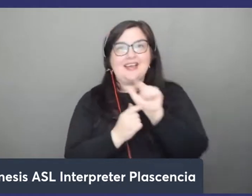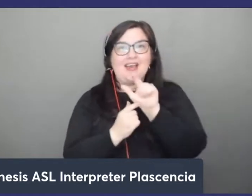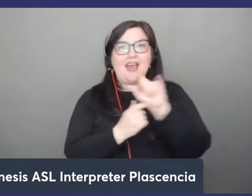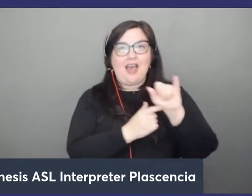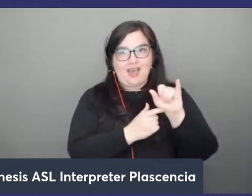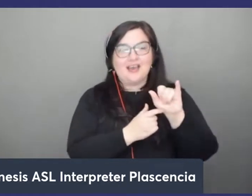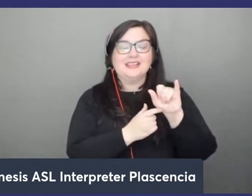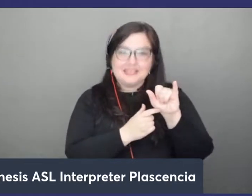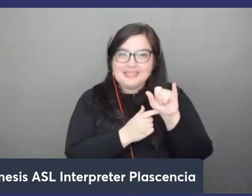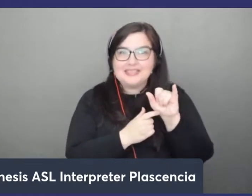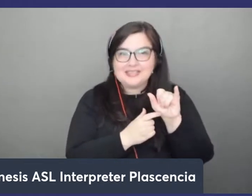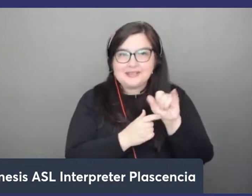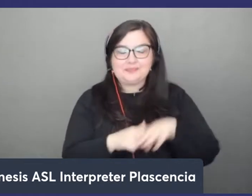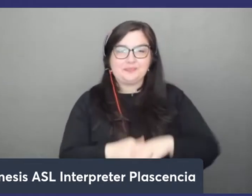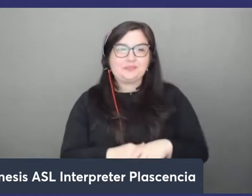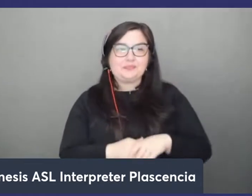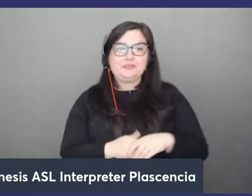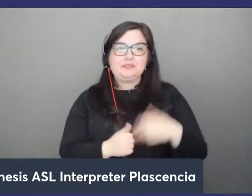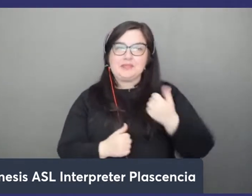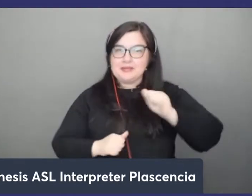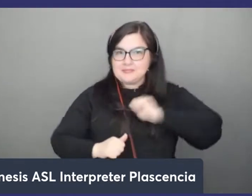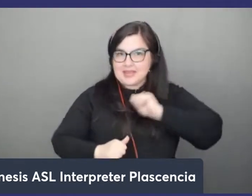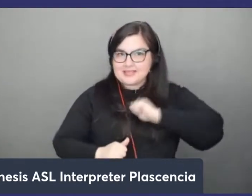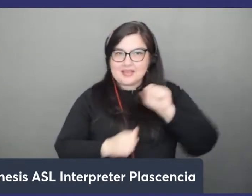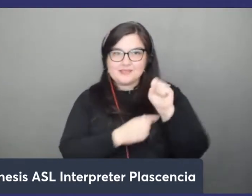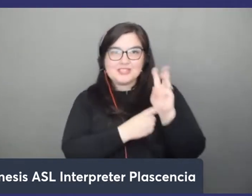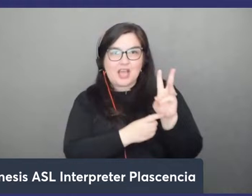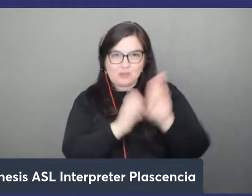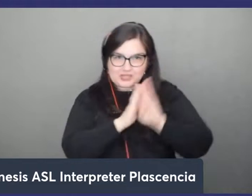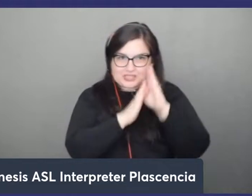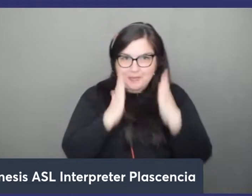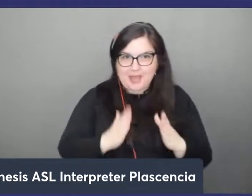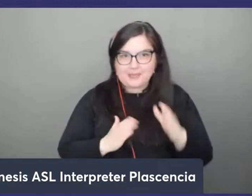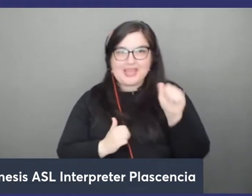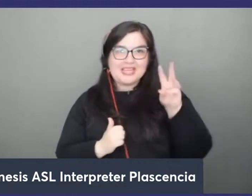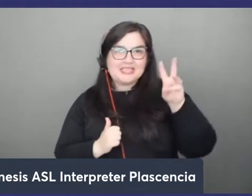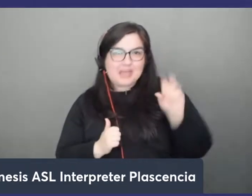I am a software development manager here at AWS Game Tech Services,